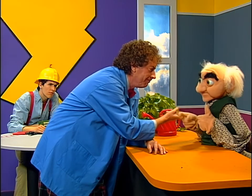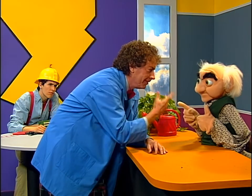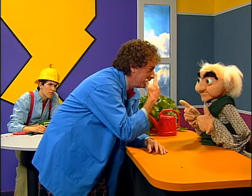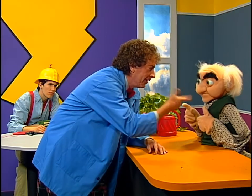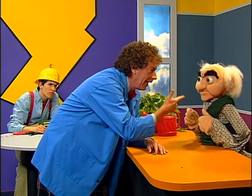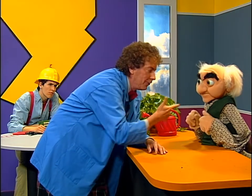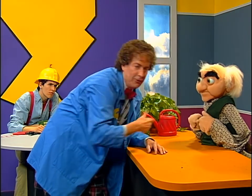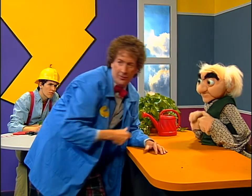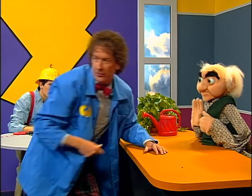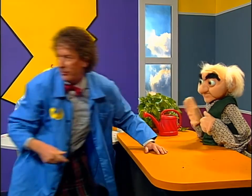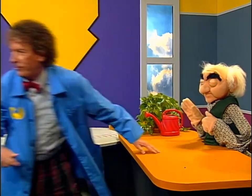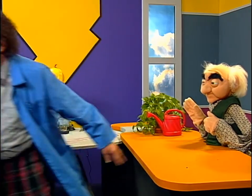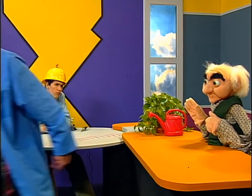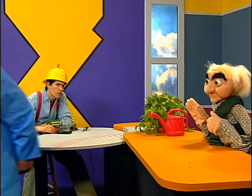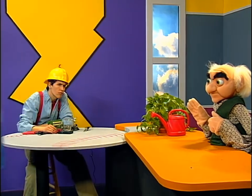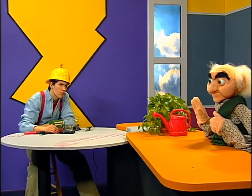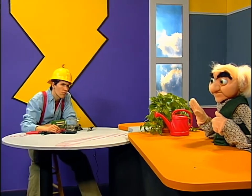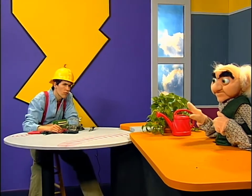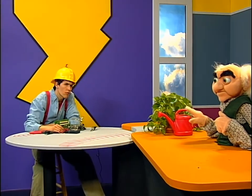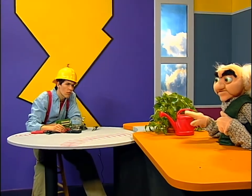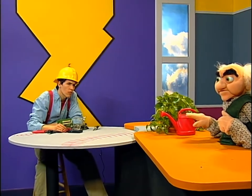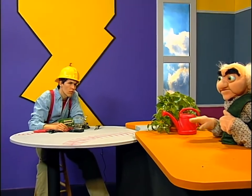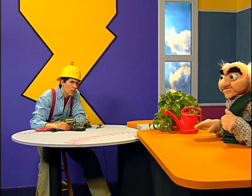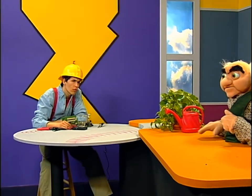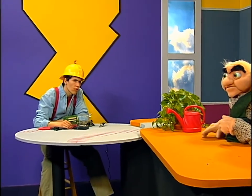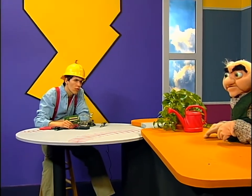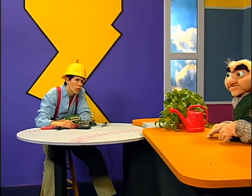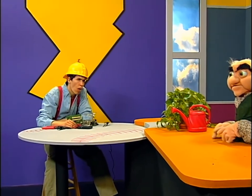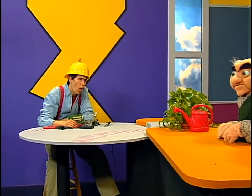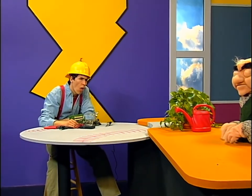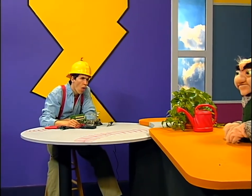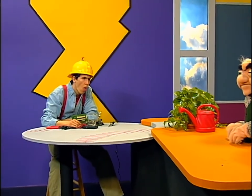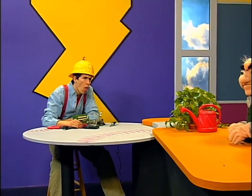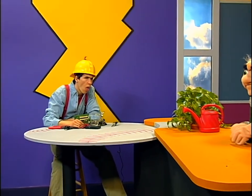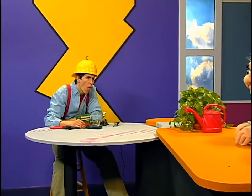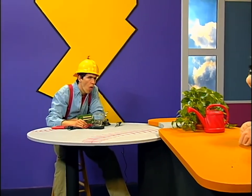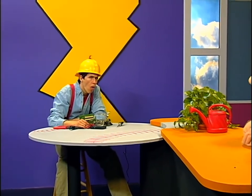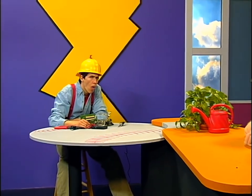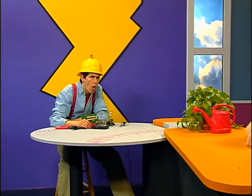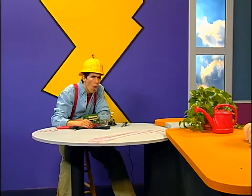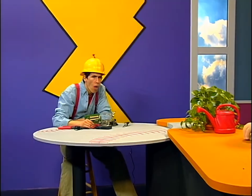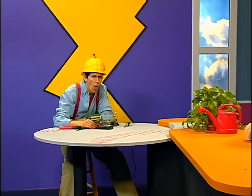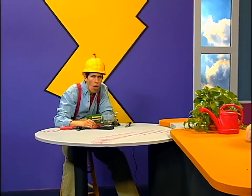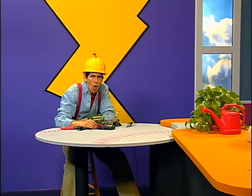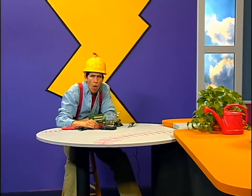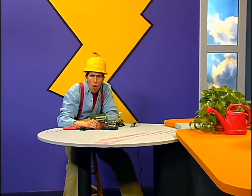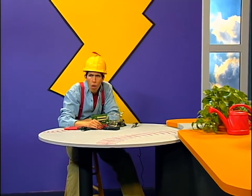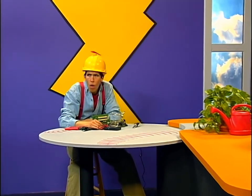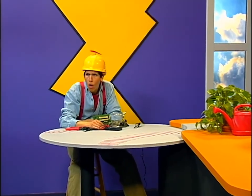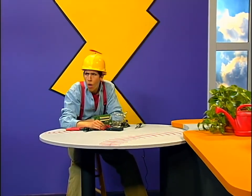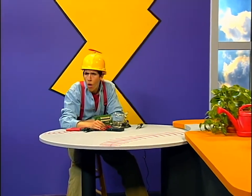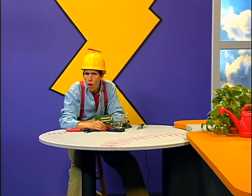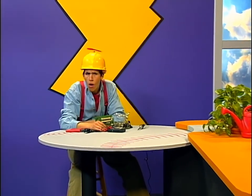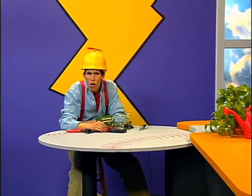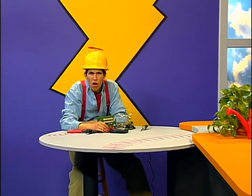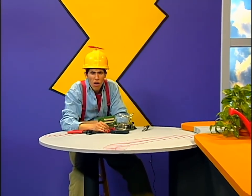OH, PLEASE, PLEASE, PLEASE, PLEASE, WILL YOU FIX IT FOR ME? I'M SORRY, BUT NO. I CAN'T .